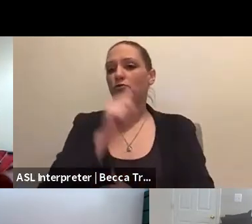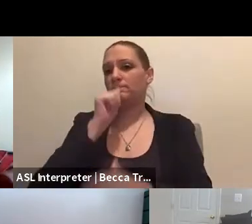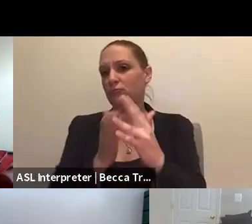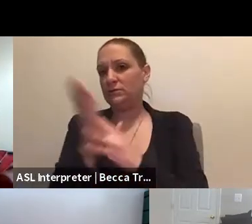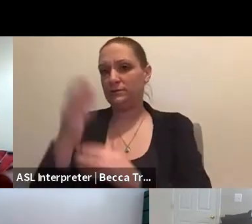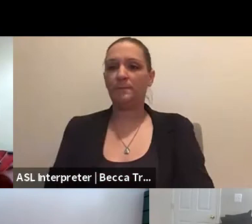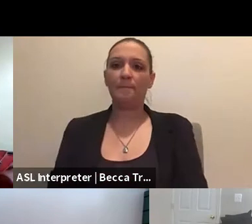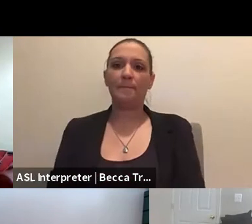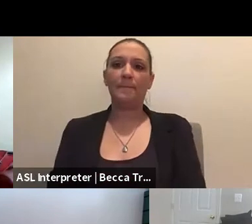Thank you.